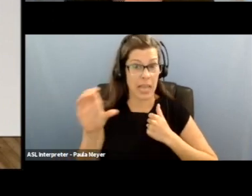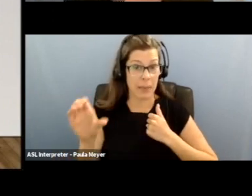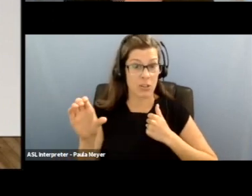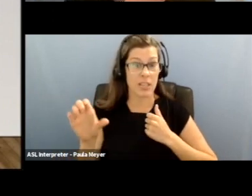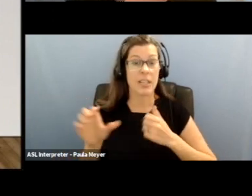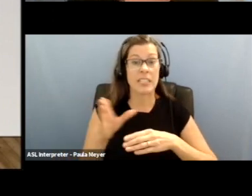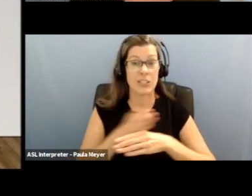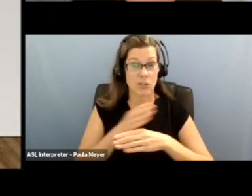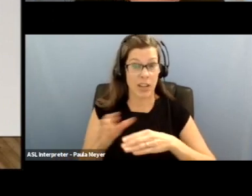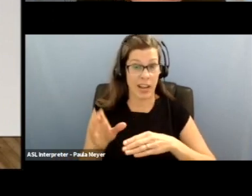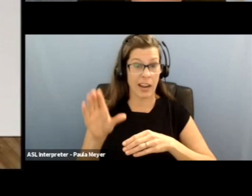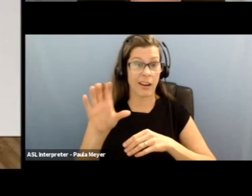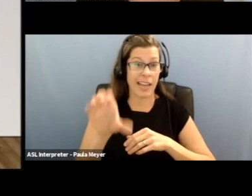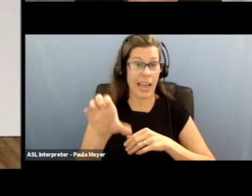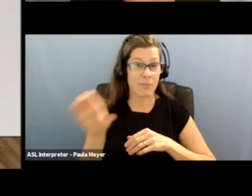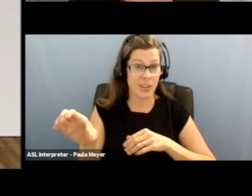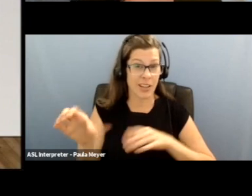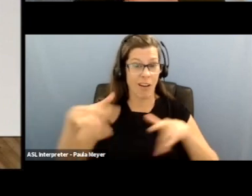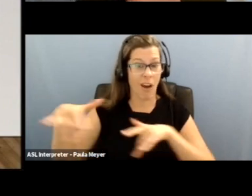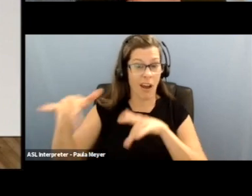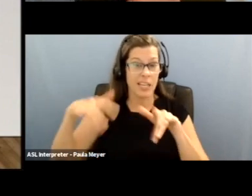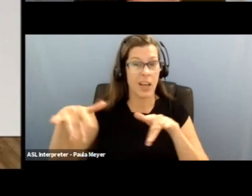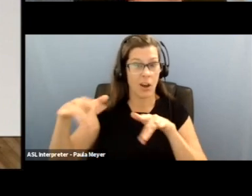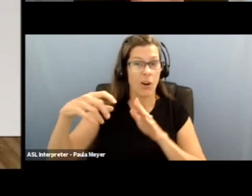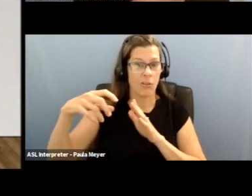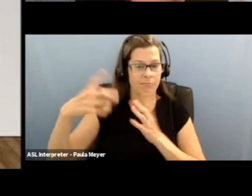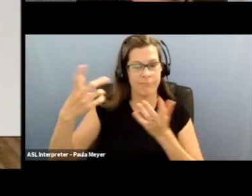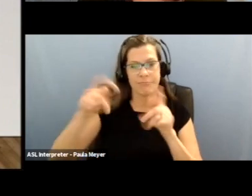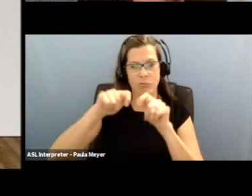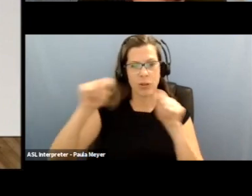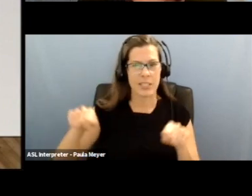and audio described version of the videos after the webinar. After each video,